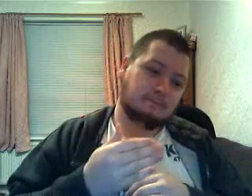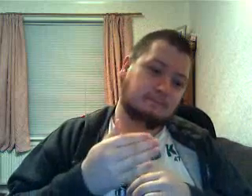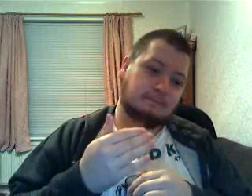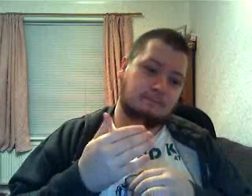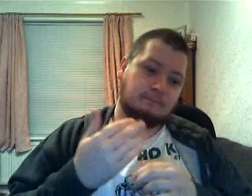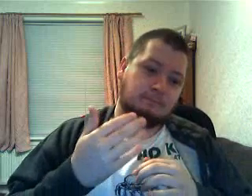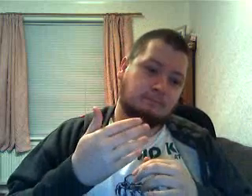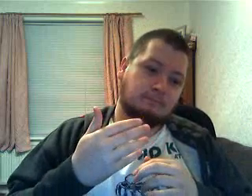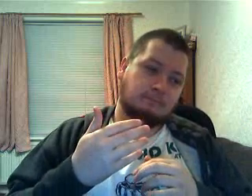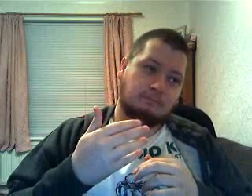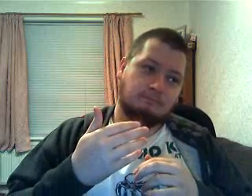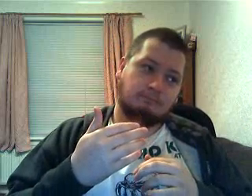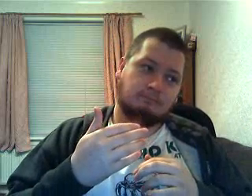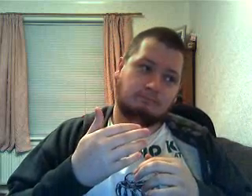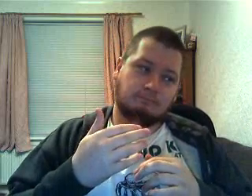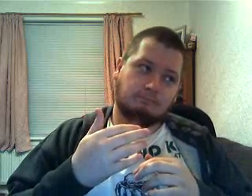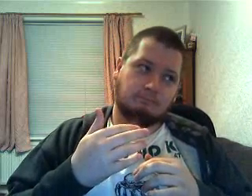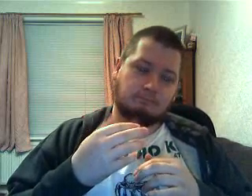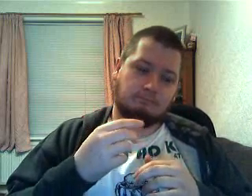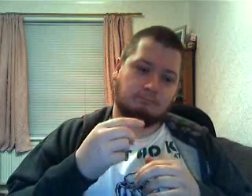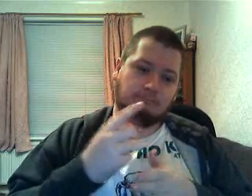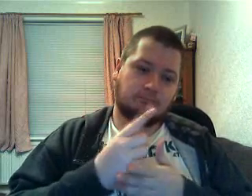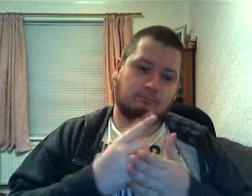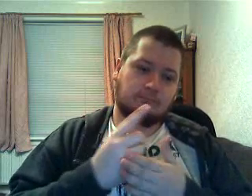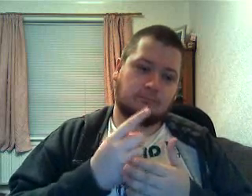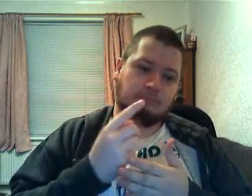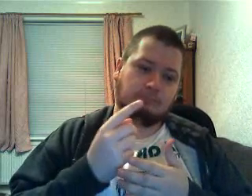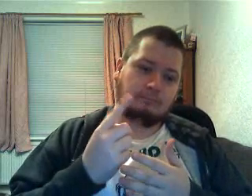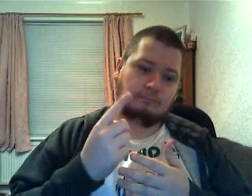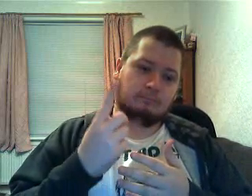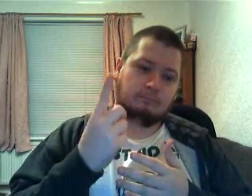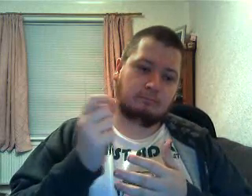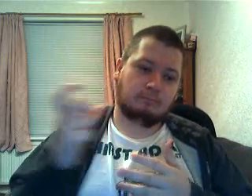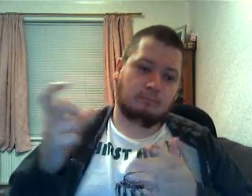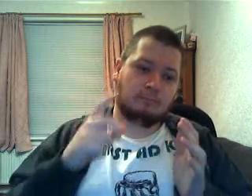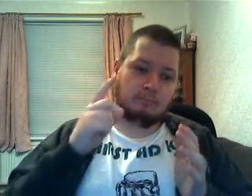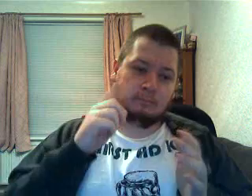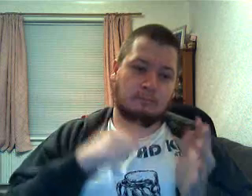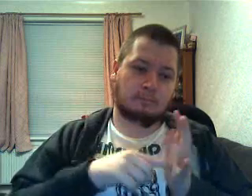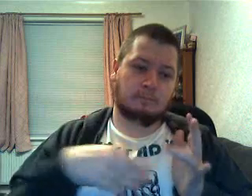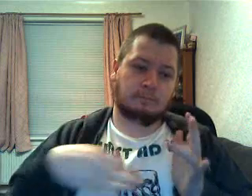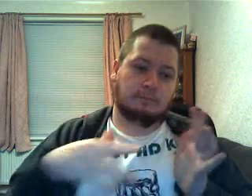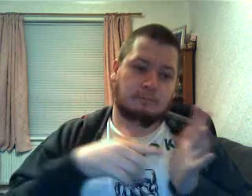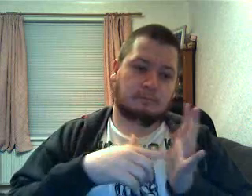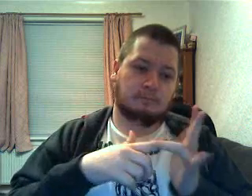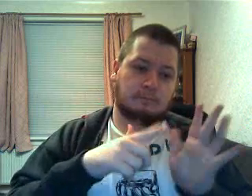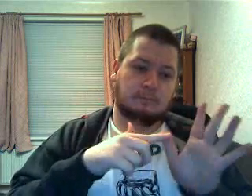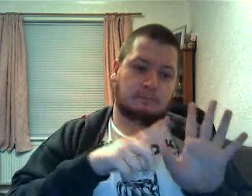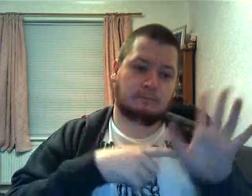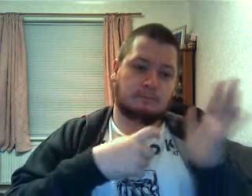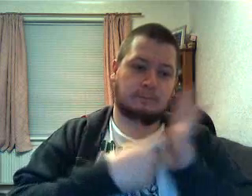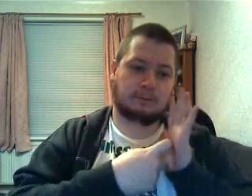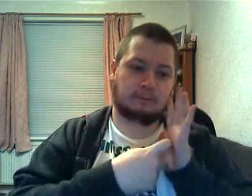until... about 1 o'clock to go to ayr